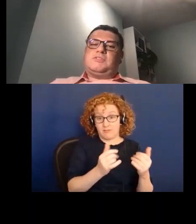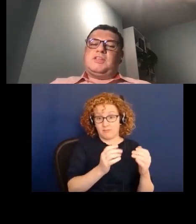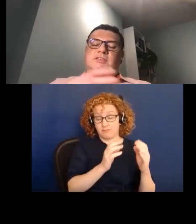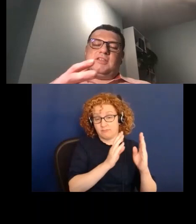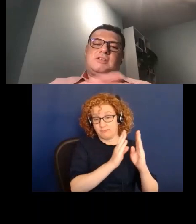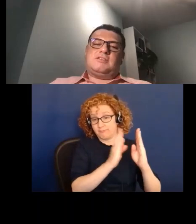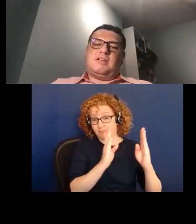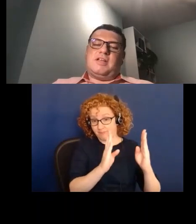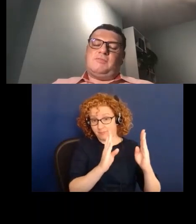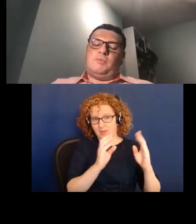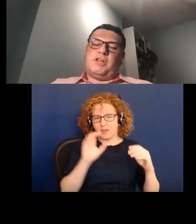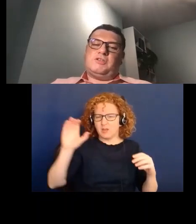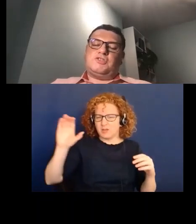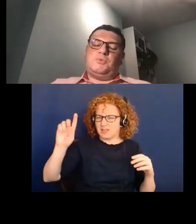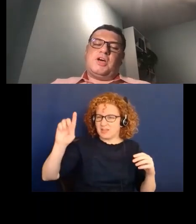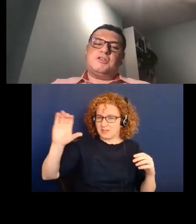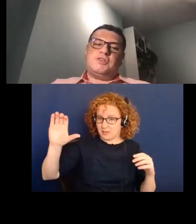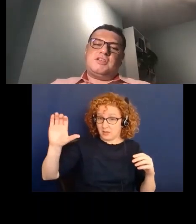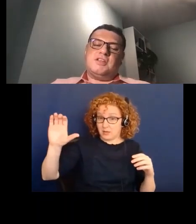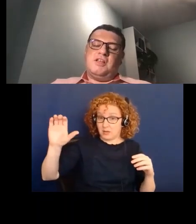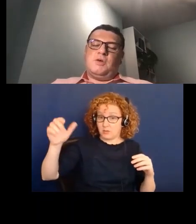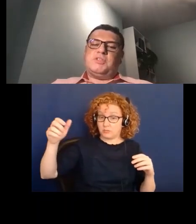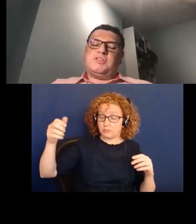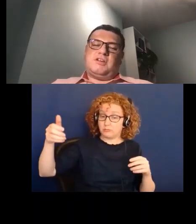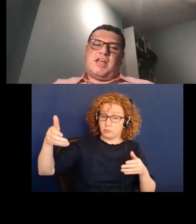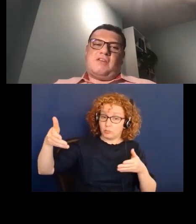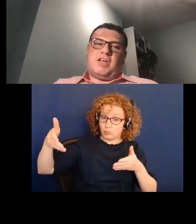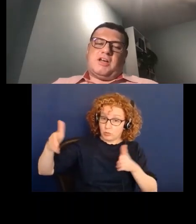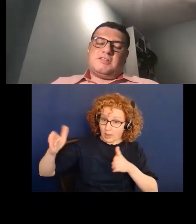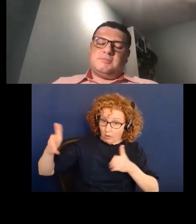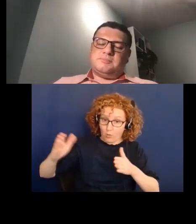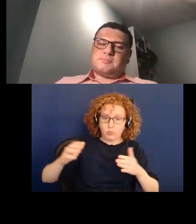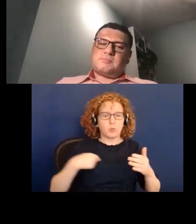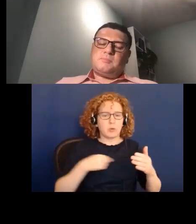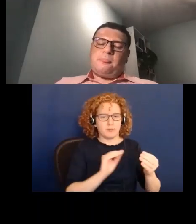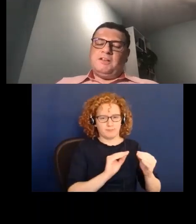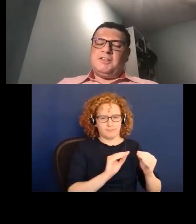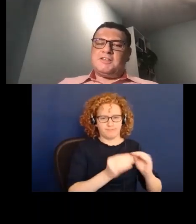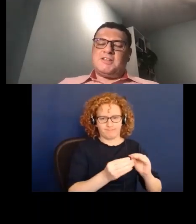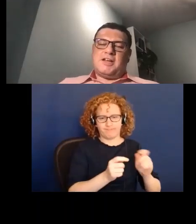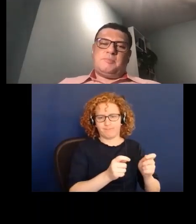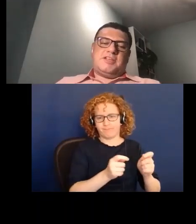CDC's level one and two countries with certain caveats next slide please